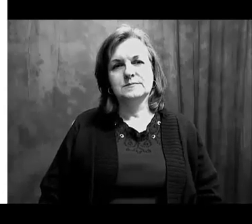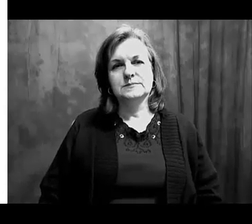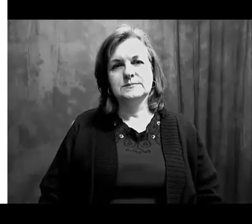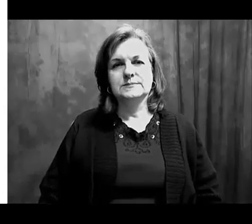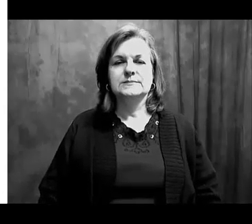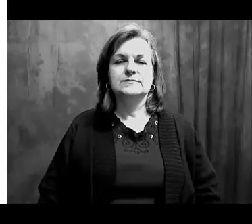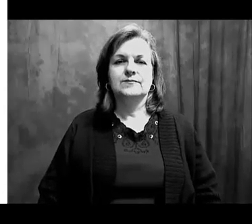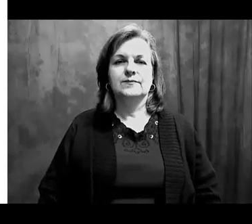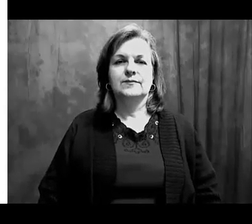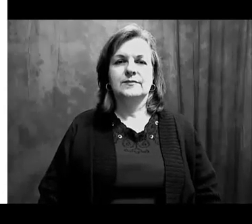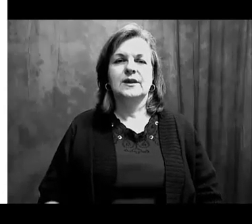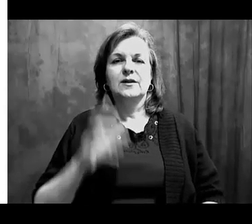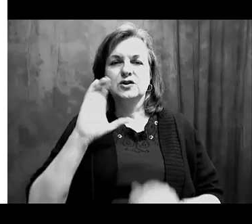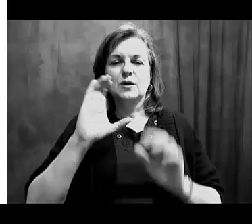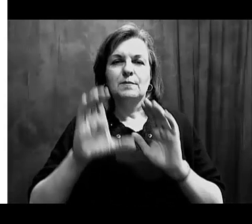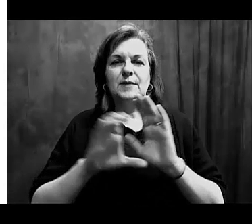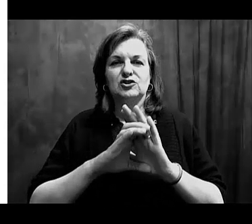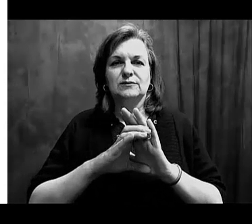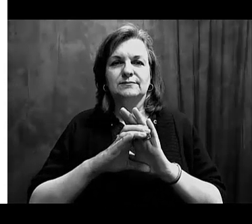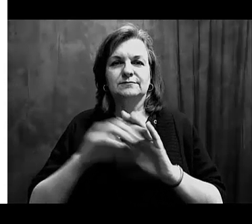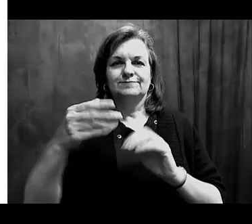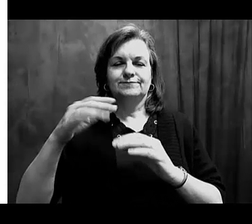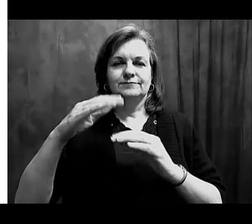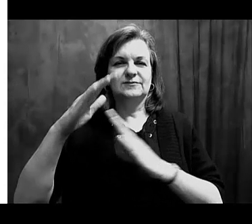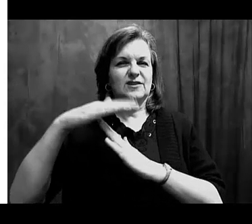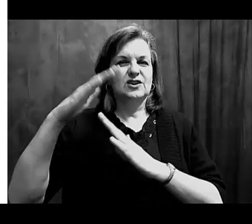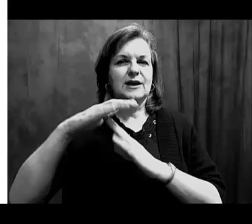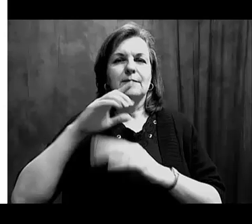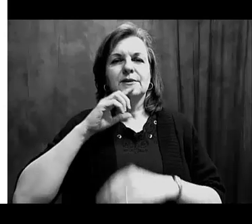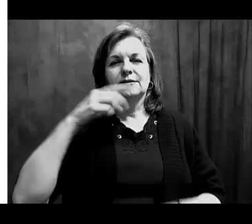so if this is our presynaptic cell